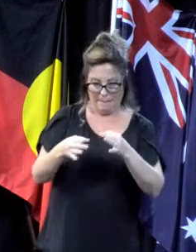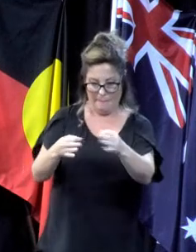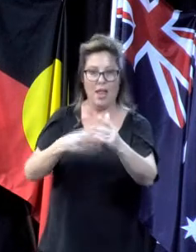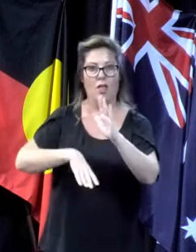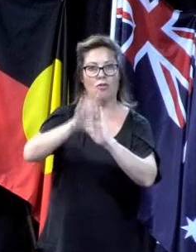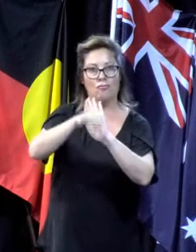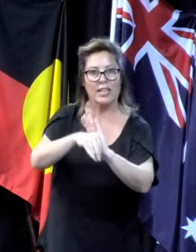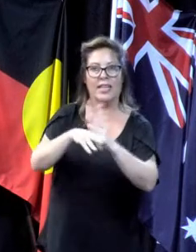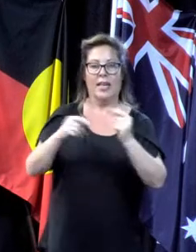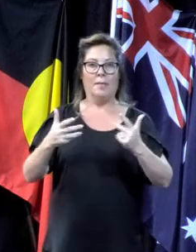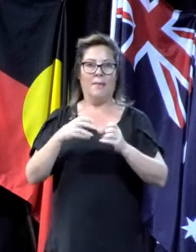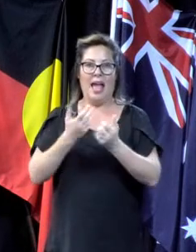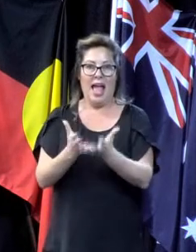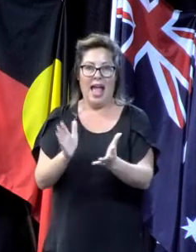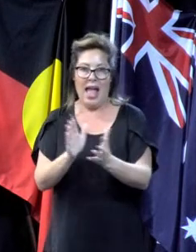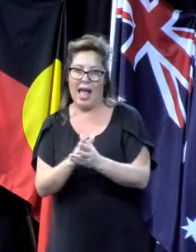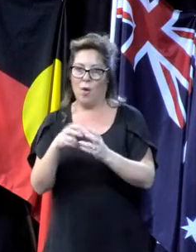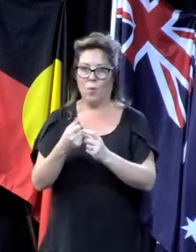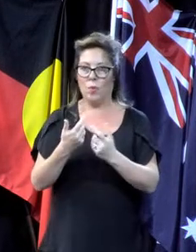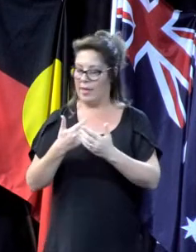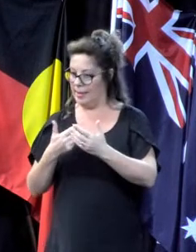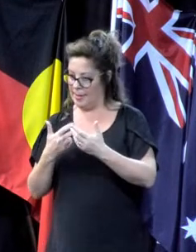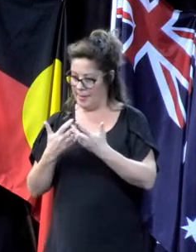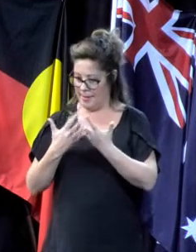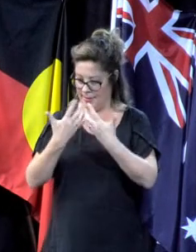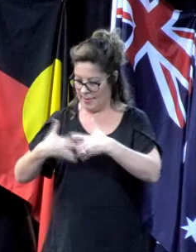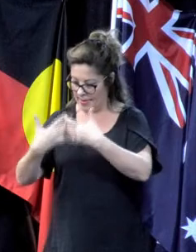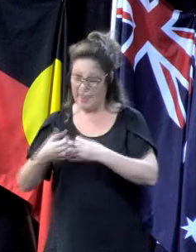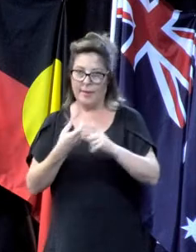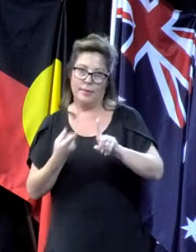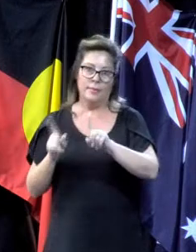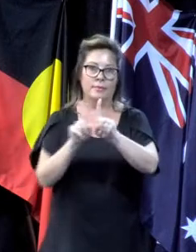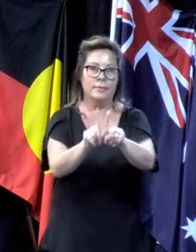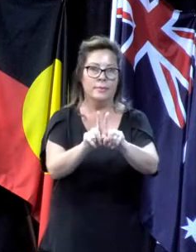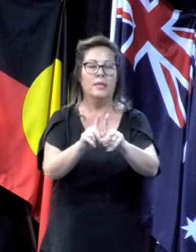the intervention strategies, and, ultimately, offering multi-tiered systems of support within our classrooms